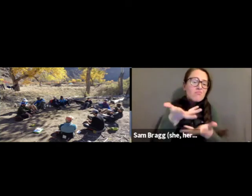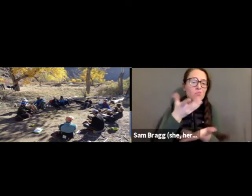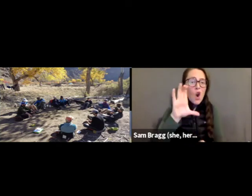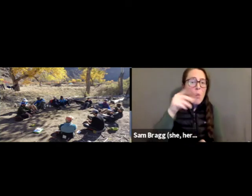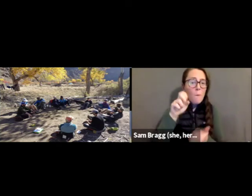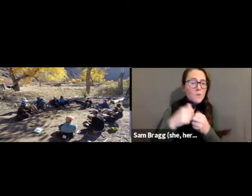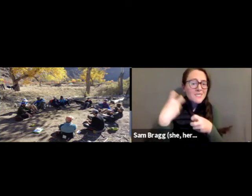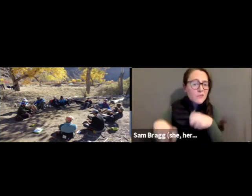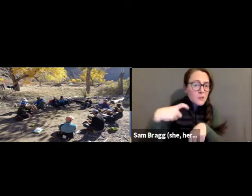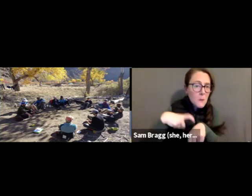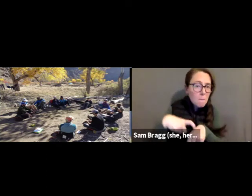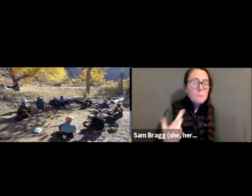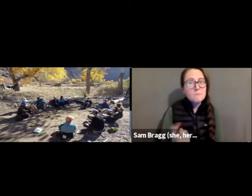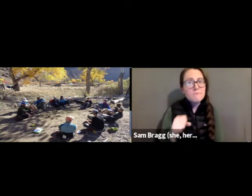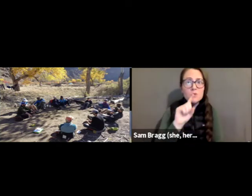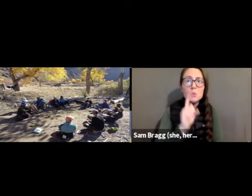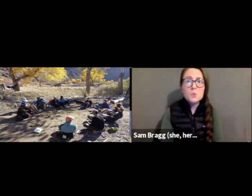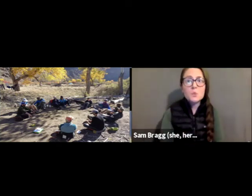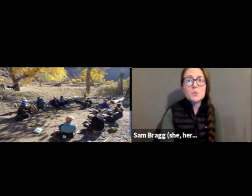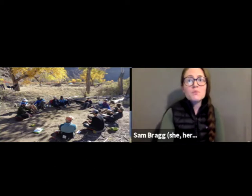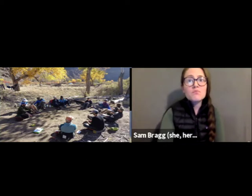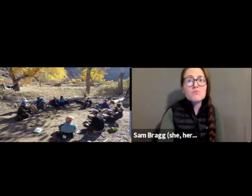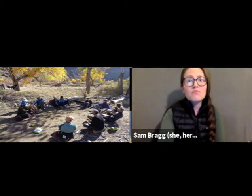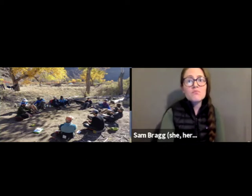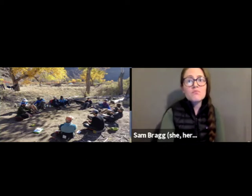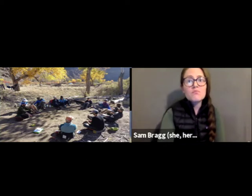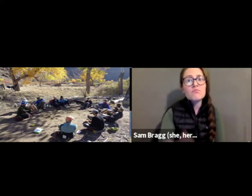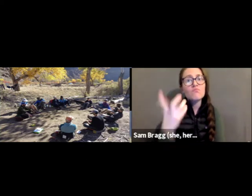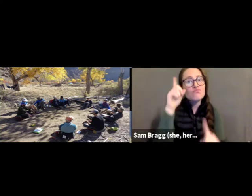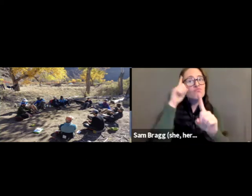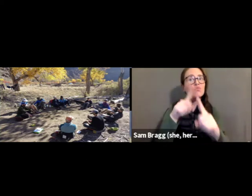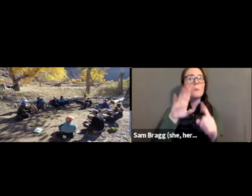Refreshing air, being able to deal with difficult times.